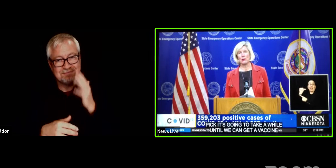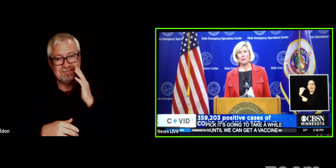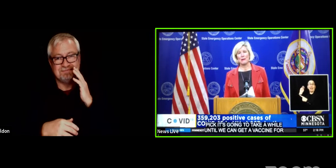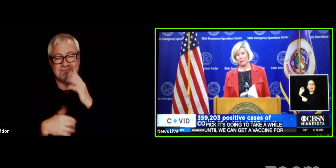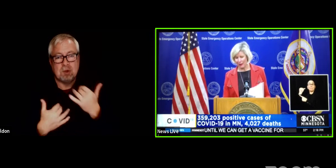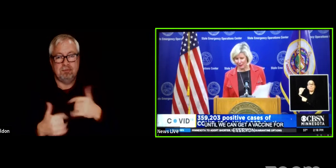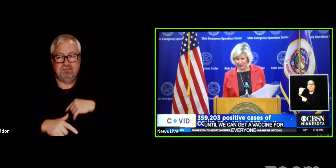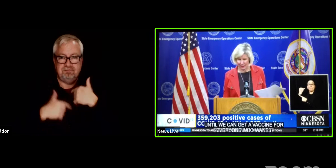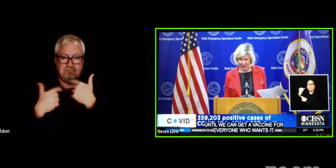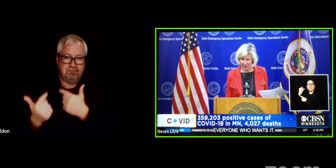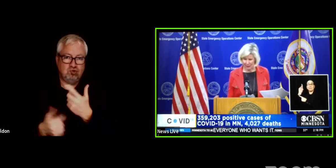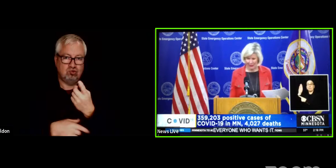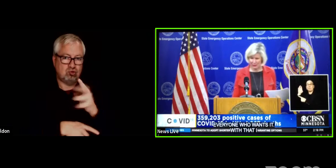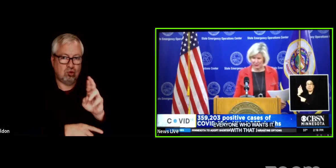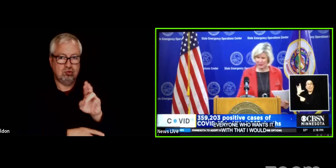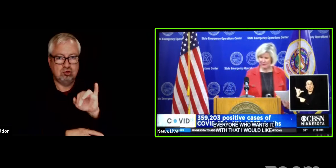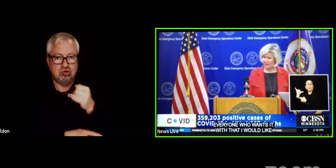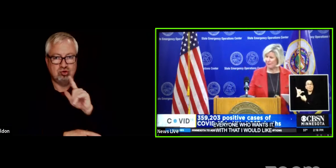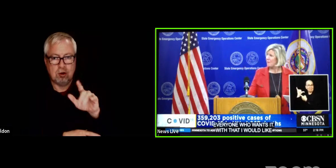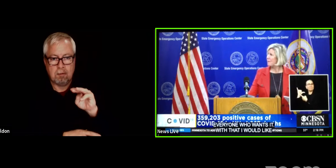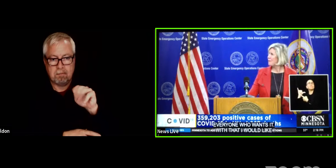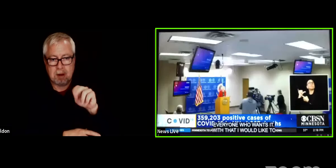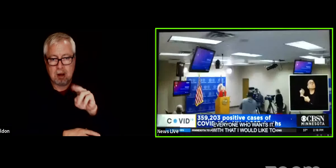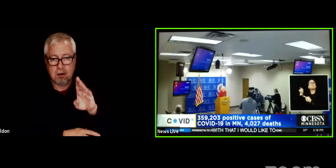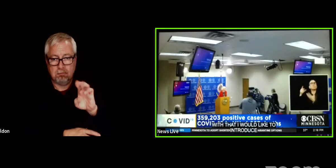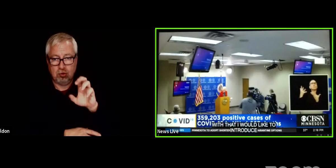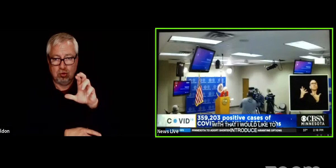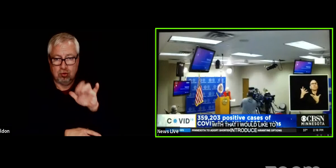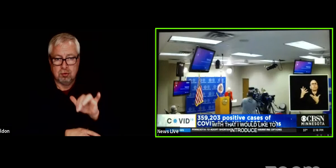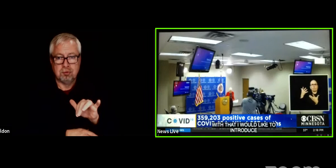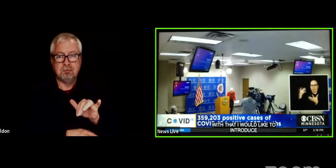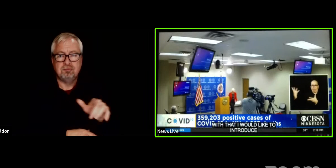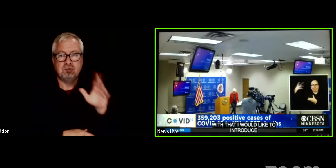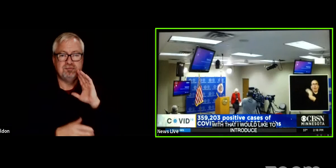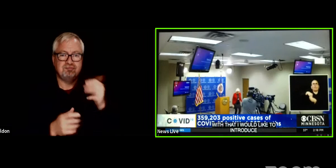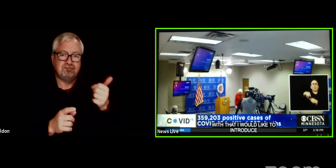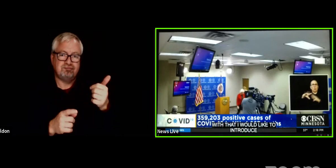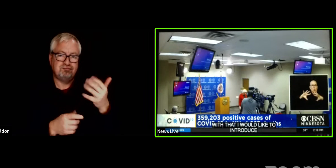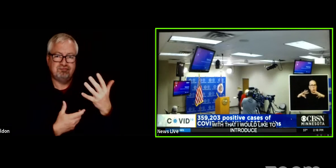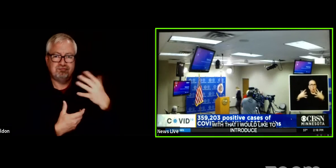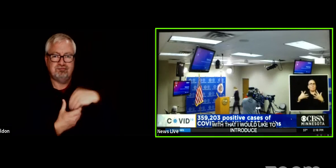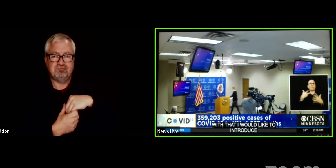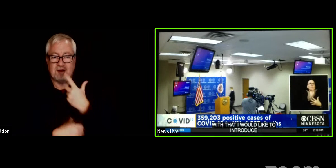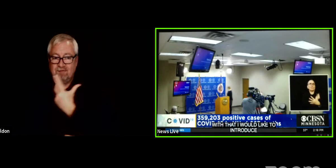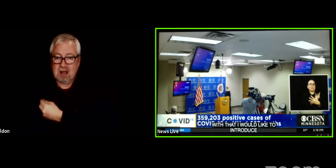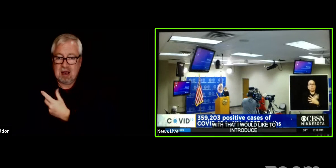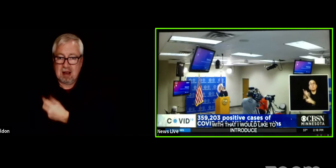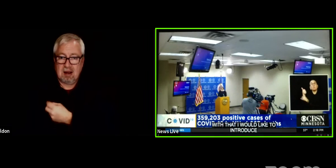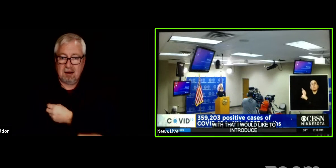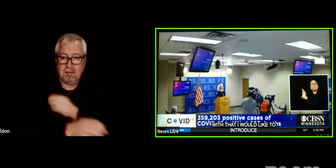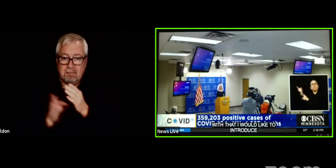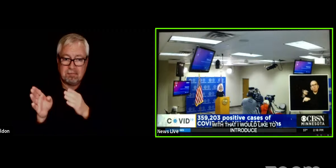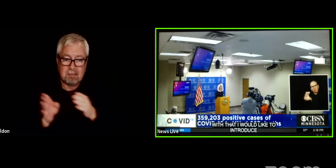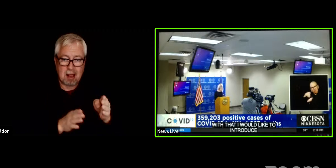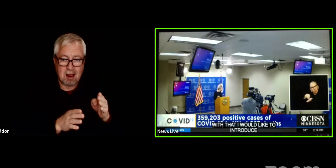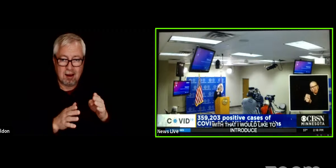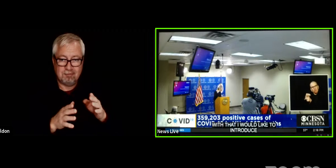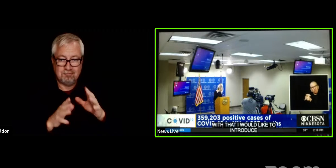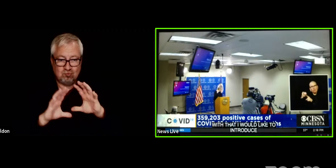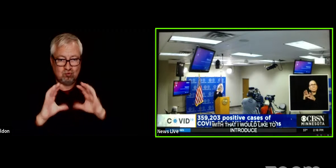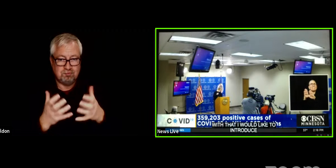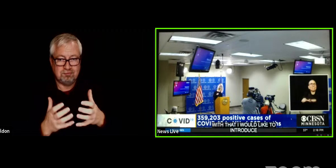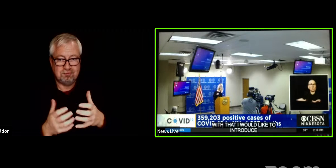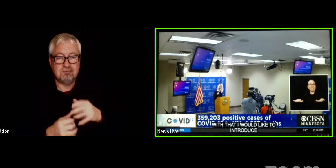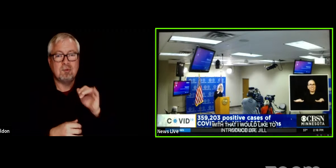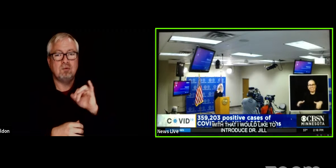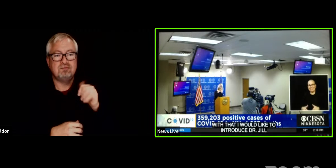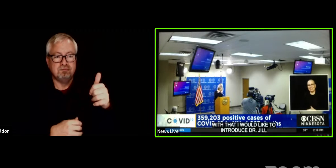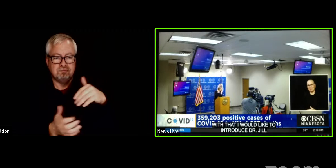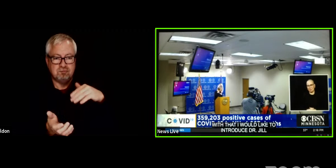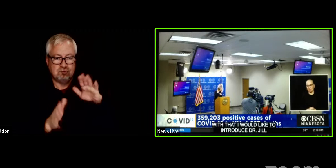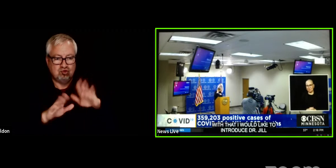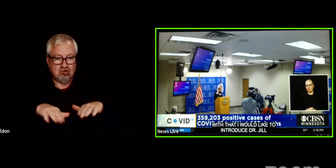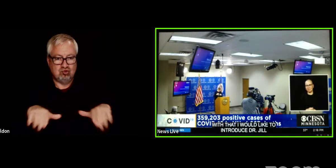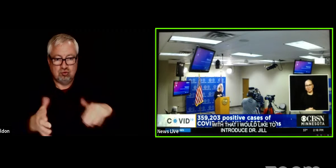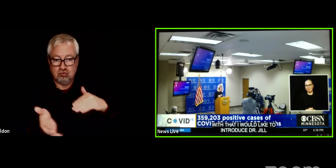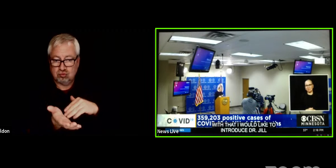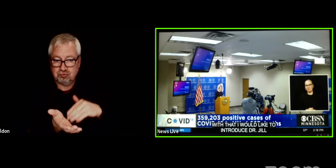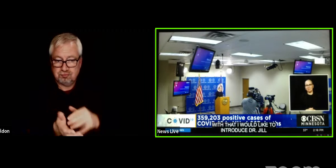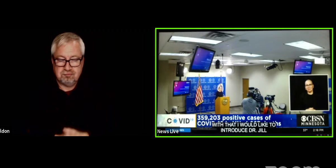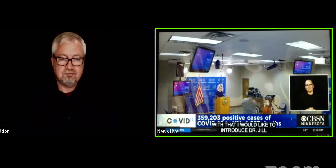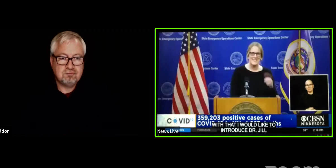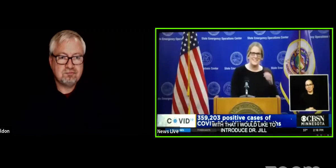GROUP, AS WELL AS A OPPOSED TRISH AN. ≫ MY NAME IS Dr.